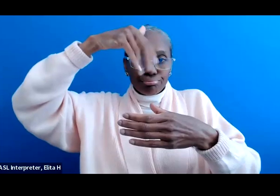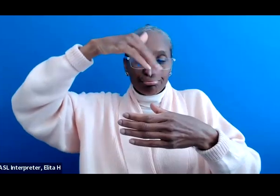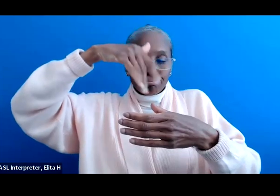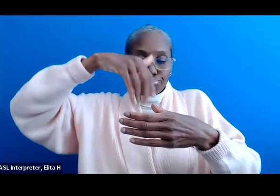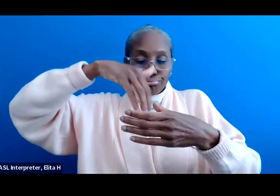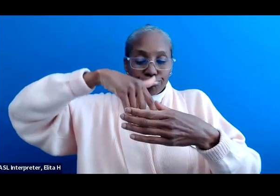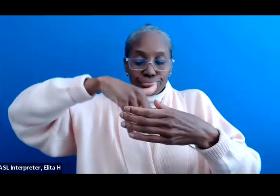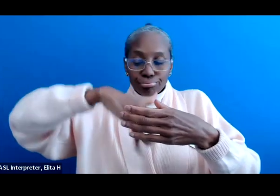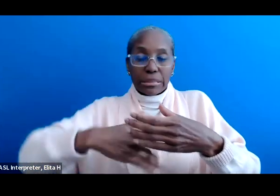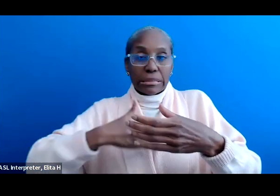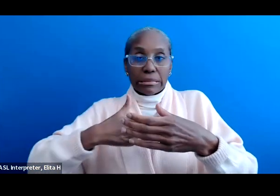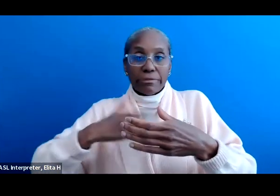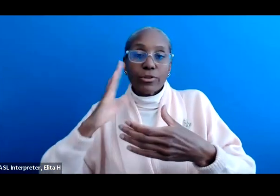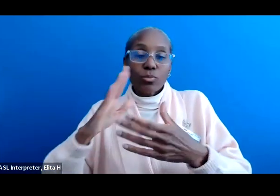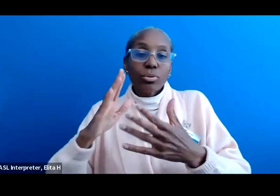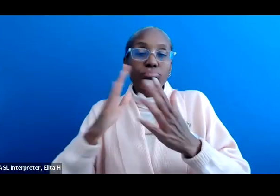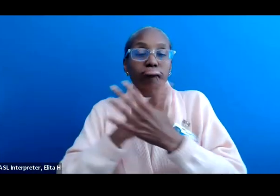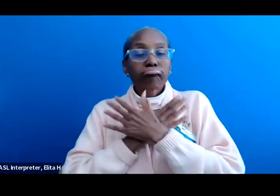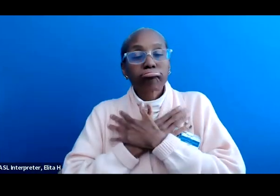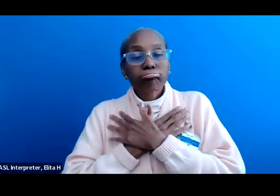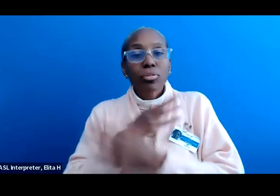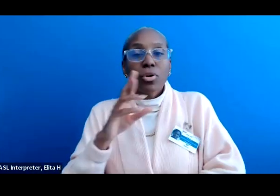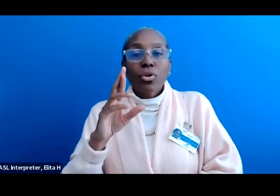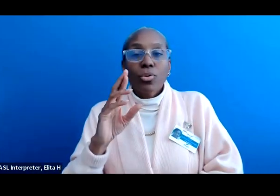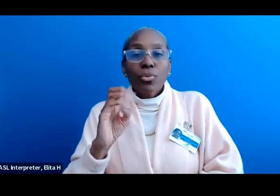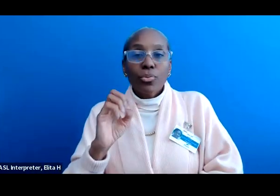Now most people have it done in their lower back.